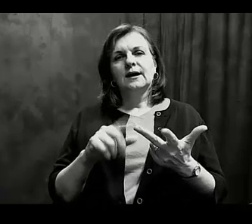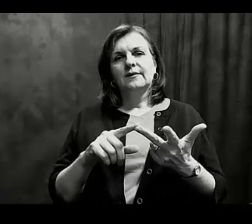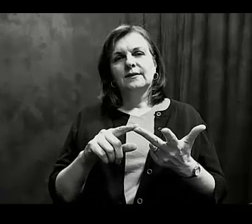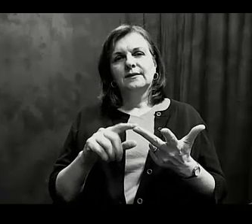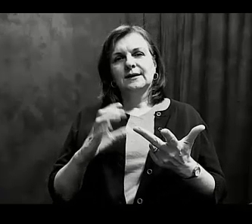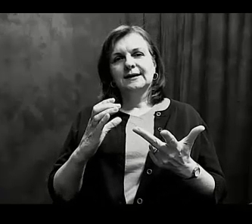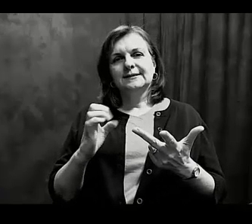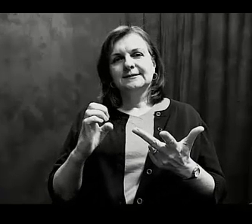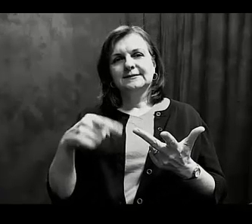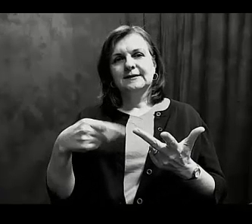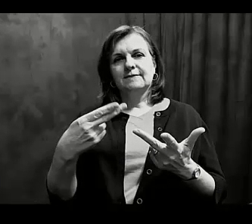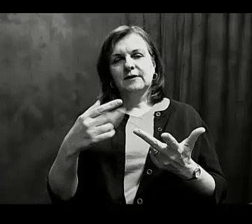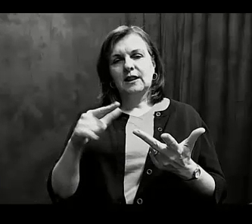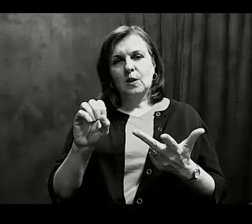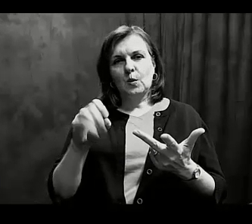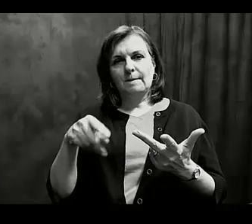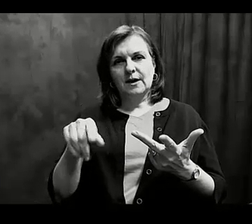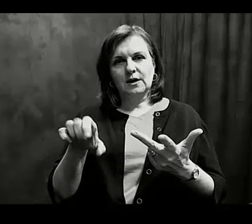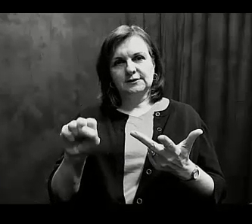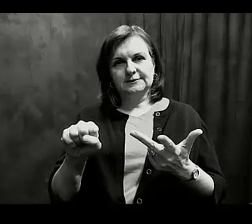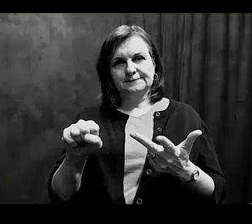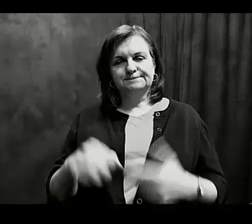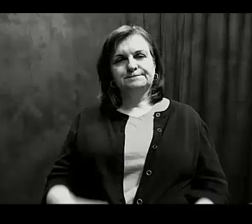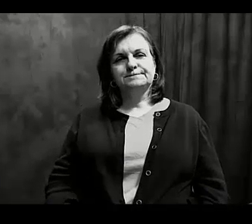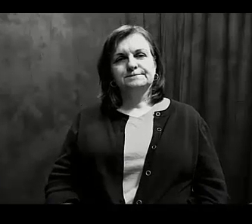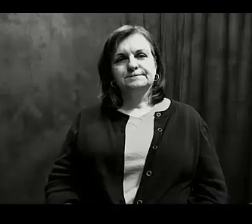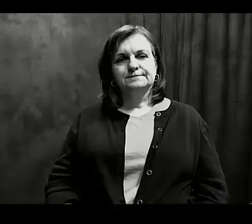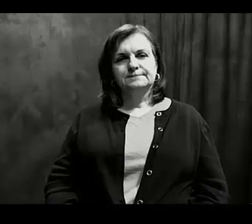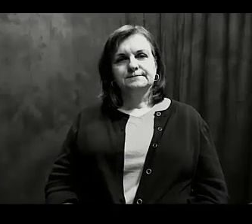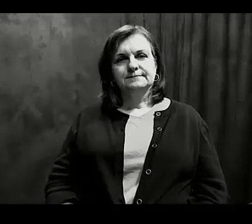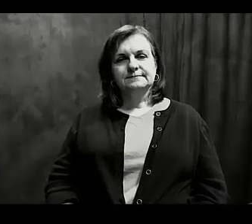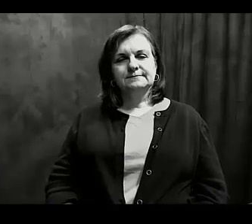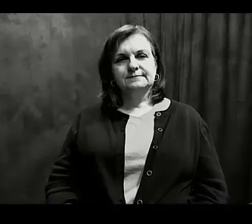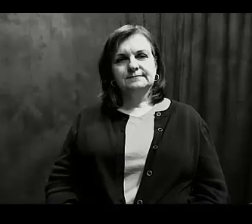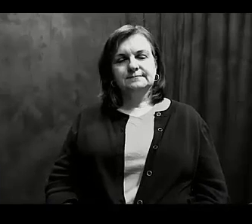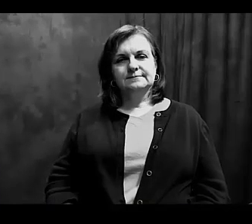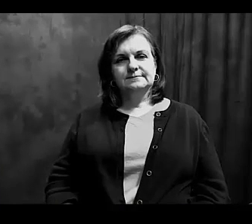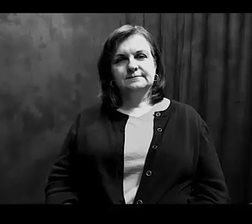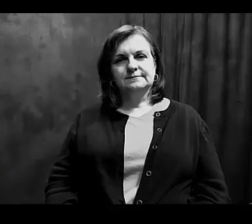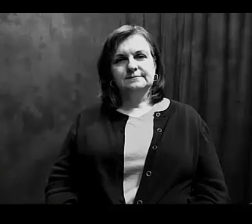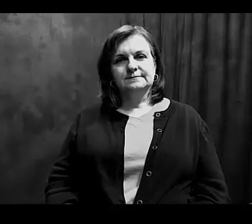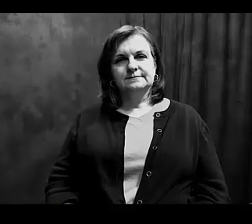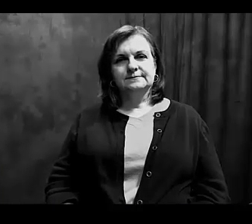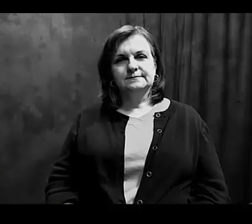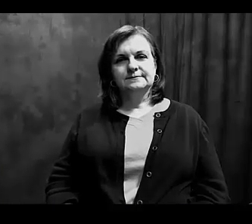and the cephalopods